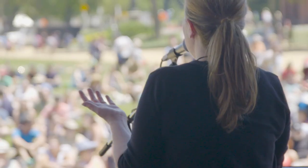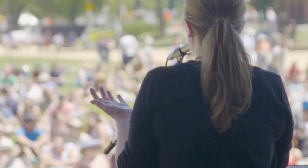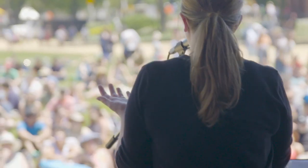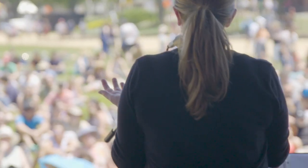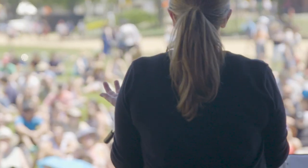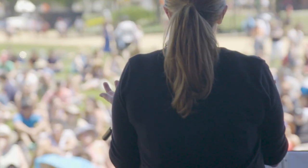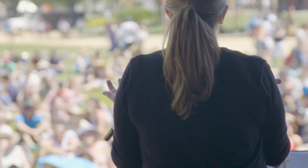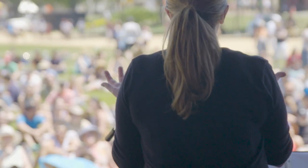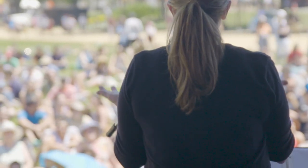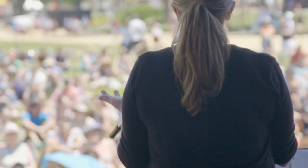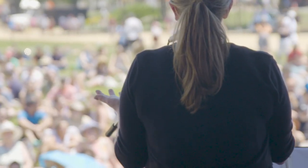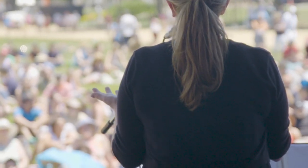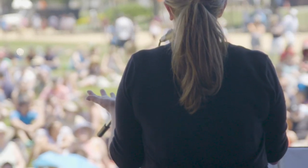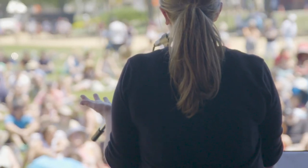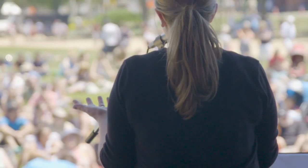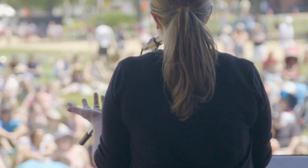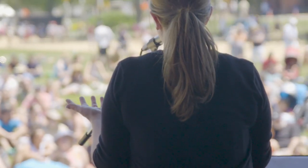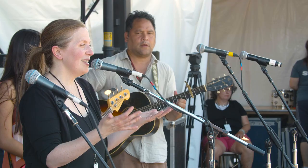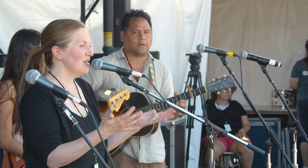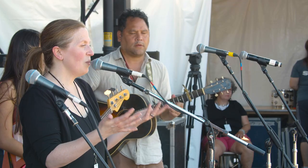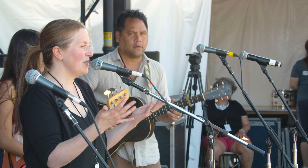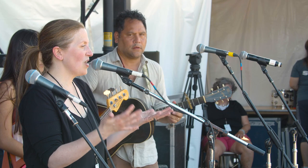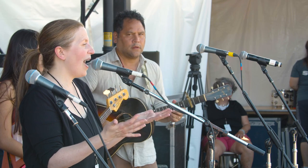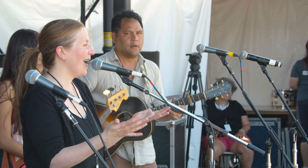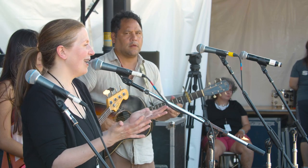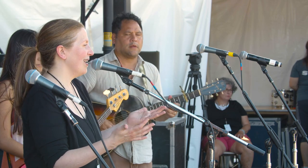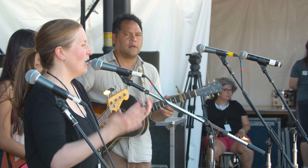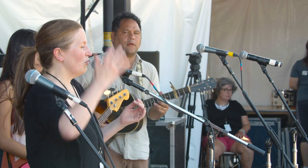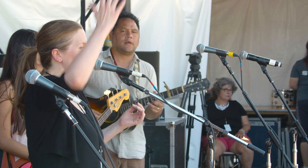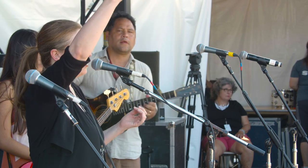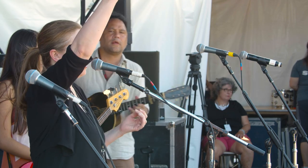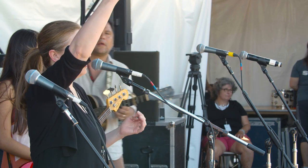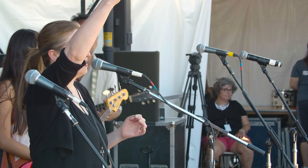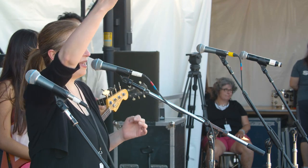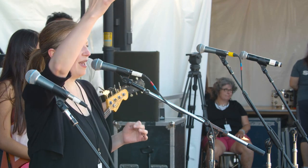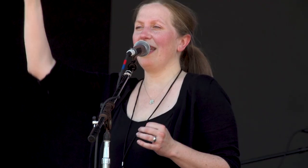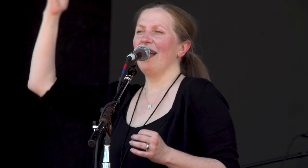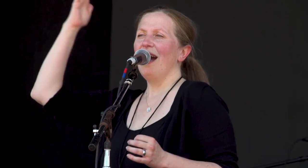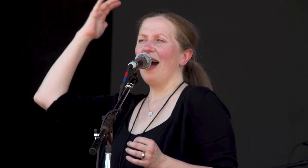Does anyone want to teach me another kind of bird? Don't be shy! Raise your hand and say,